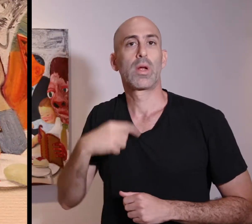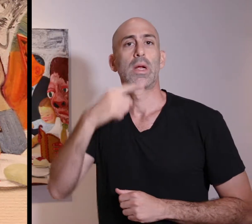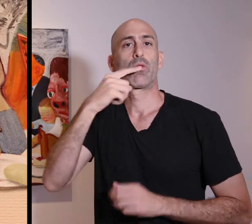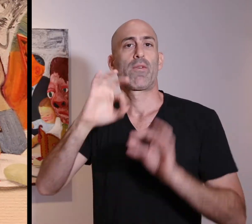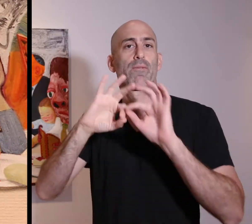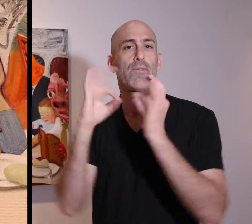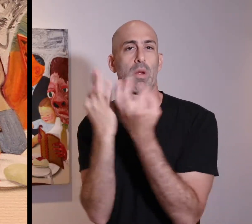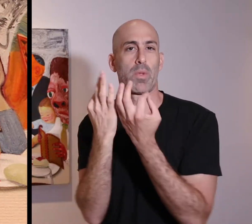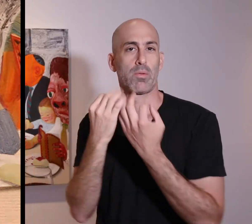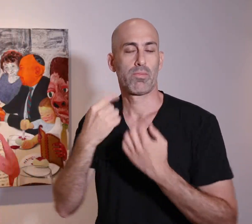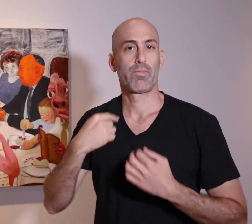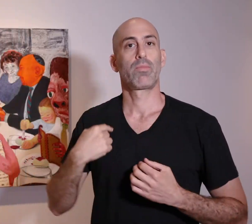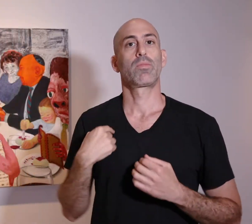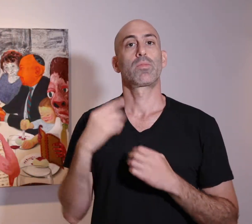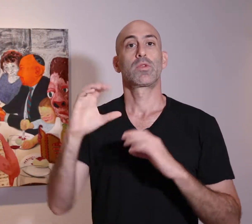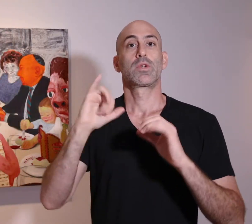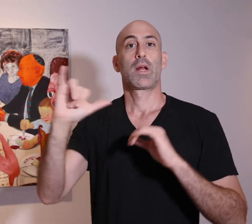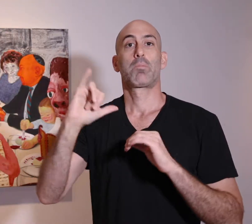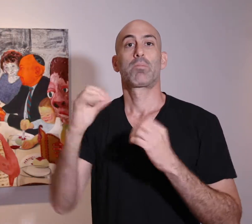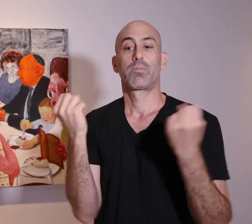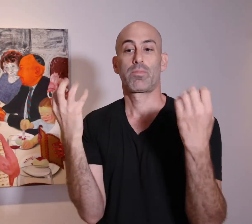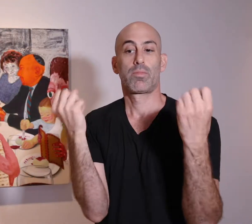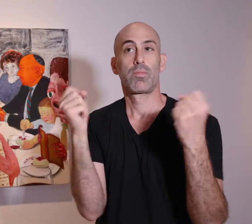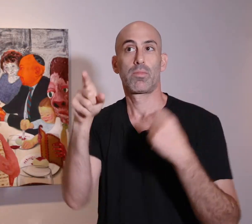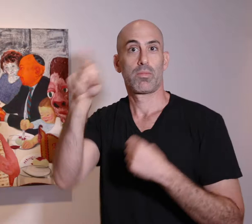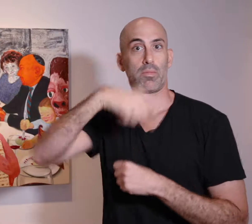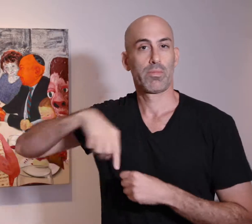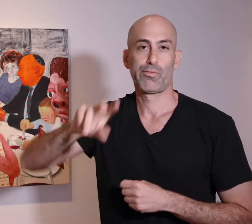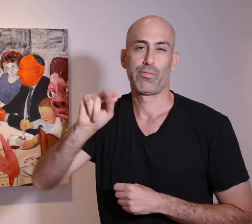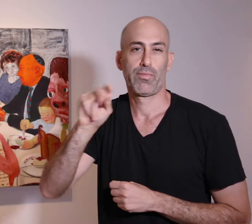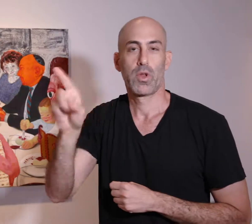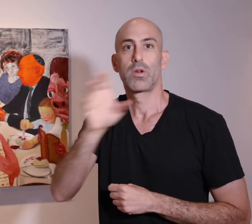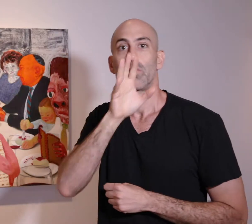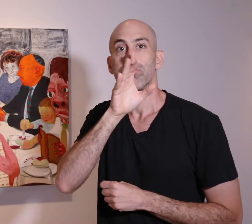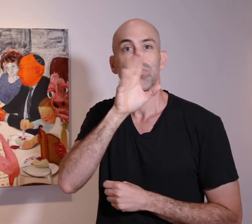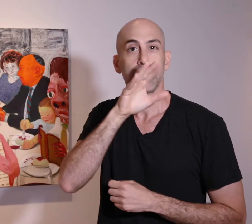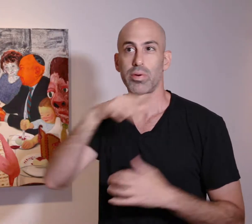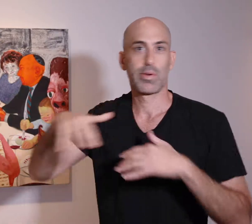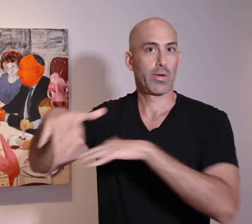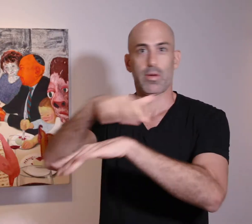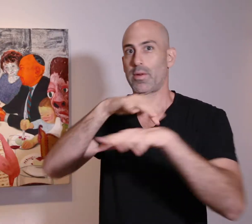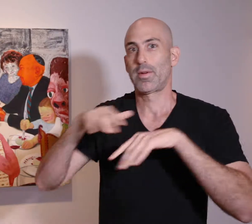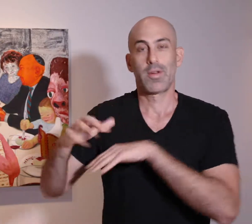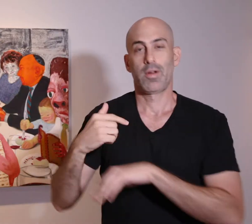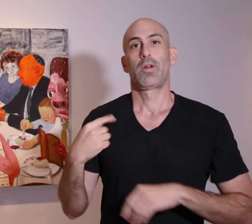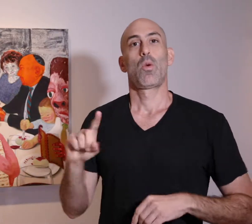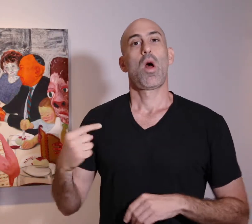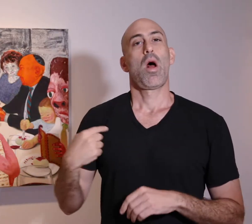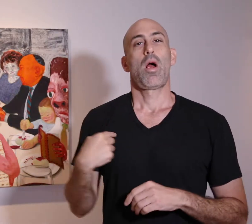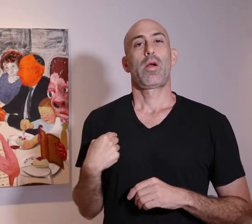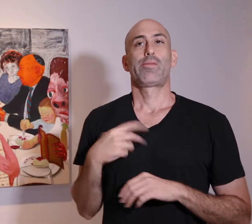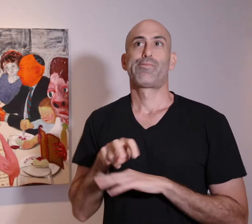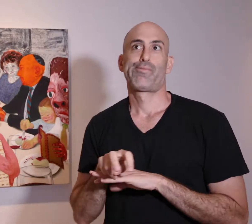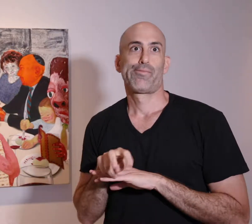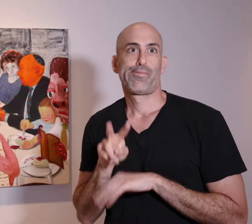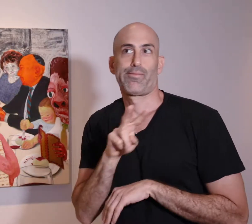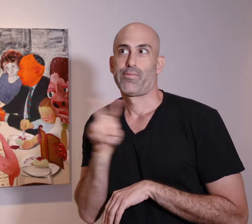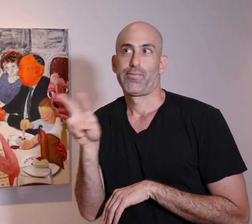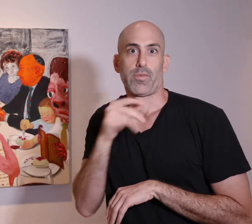the other people at the table didn’t know sign language like me, so they all spoke to each other. I was stuck, unable to understand them